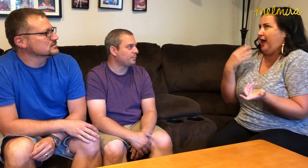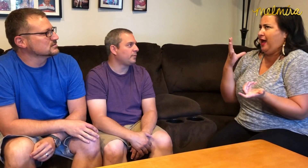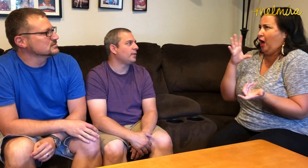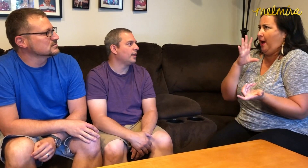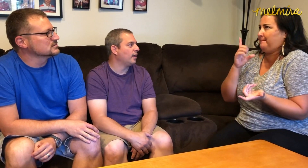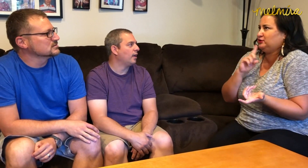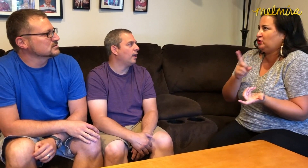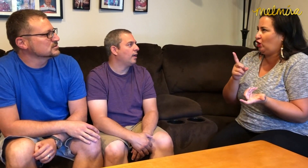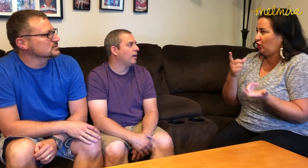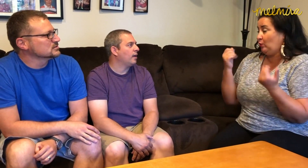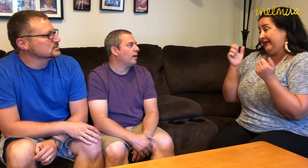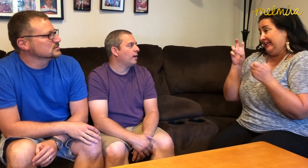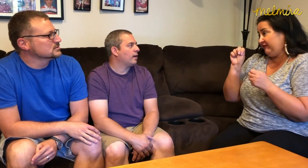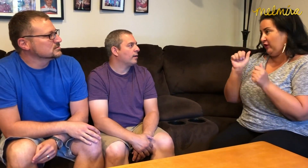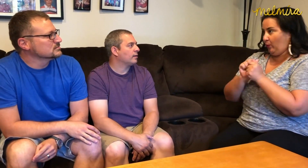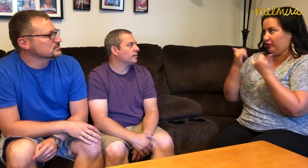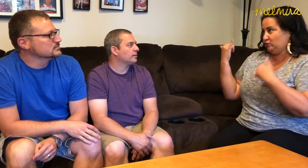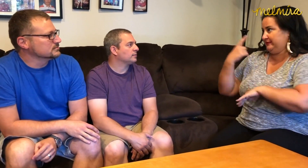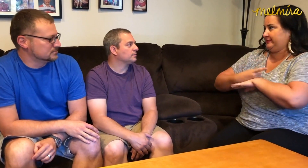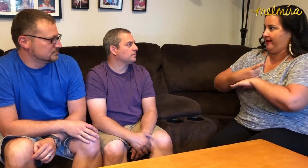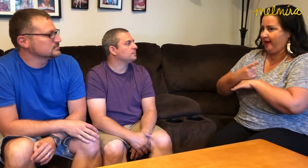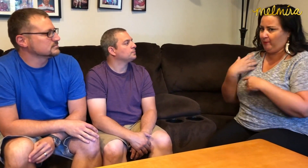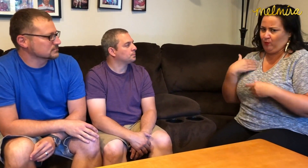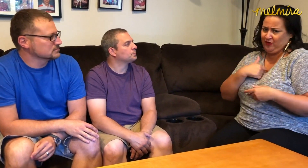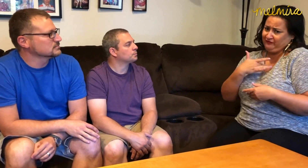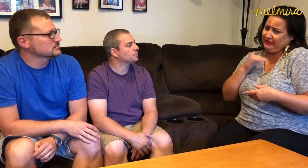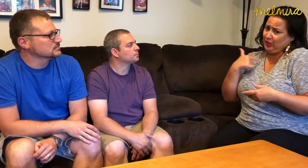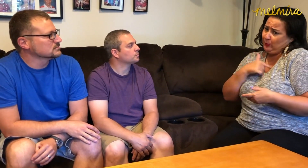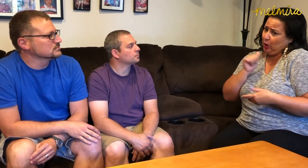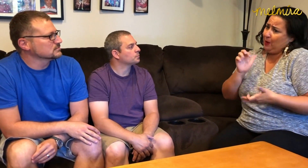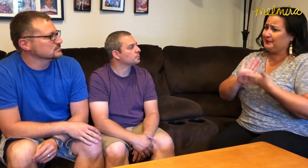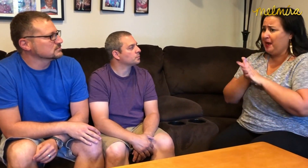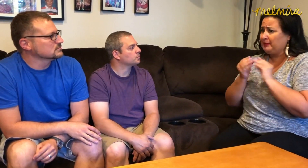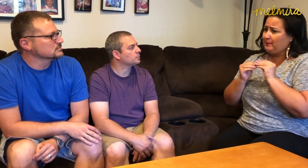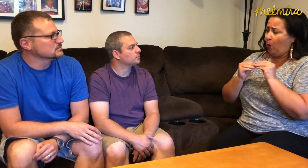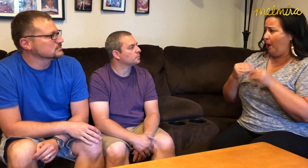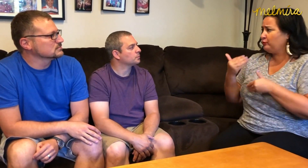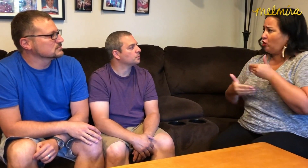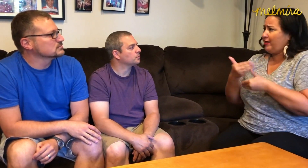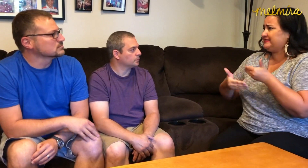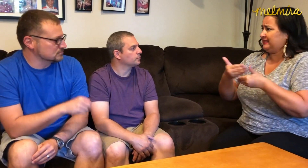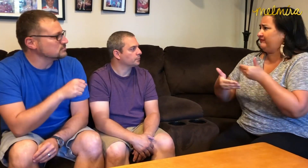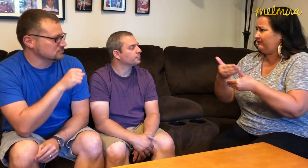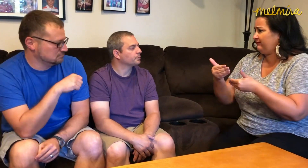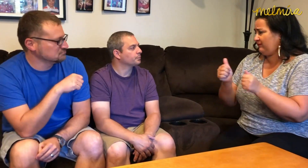I'm sure, even today we are becoming more progressive